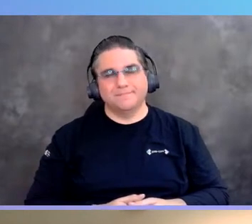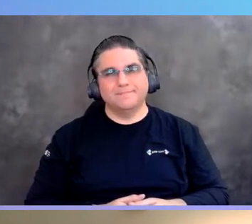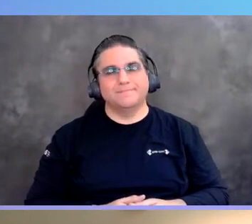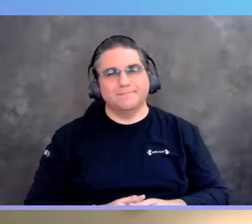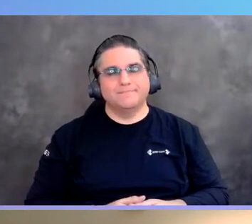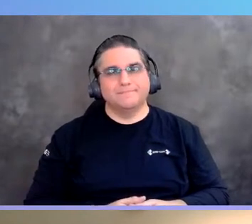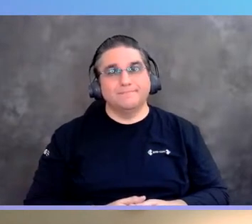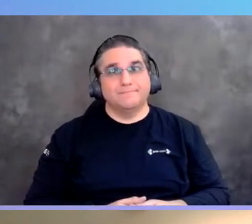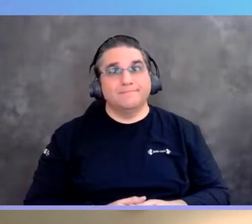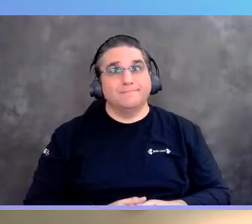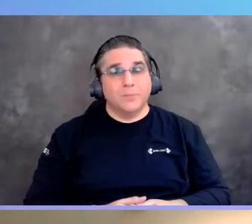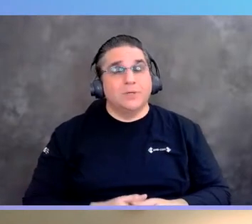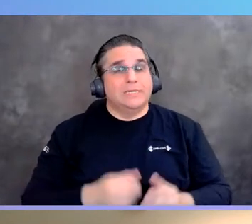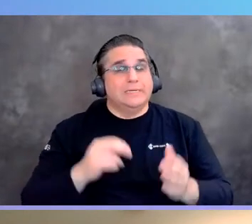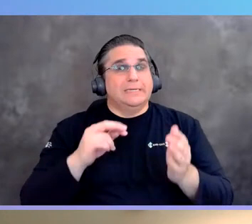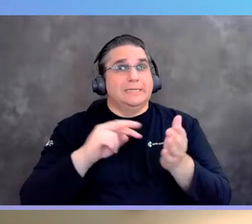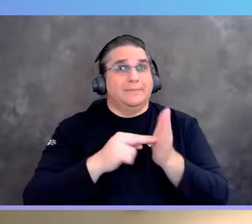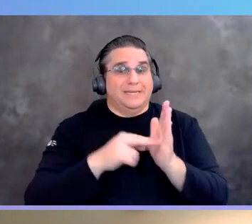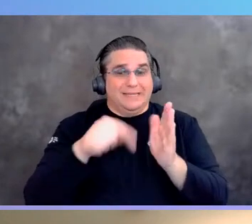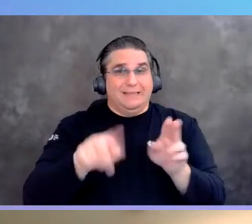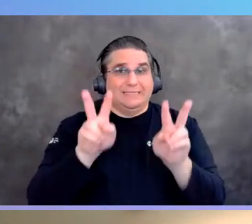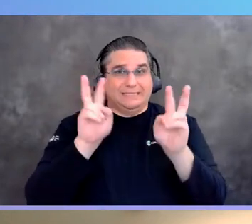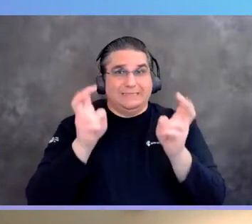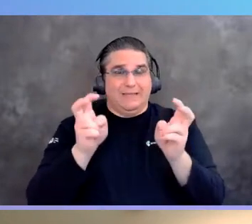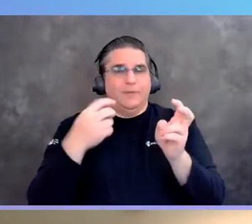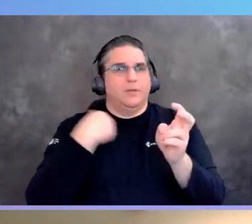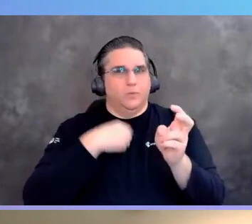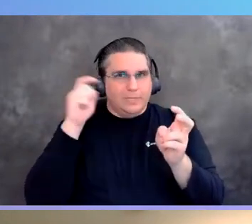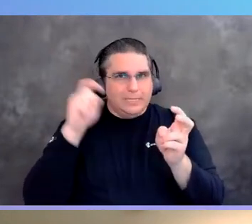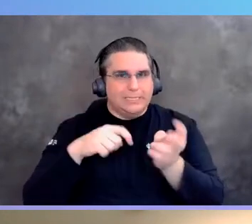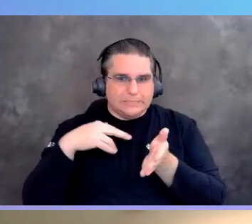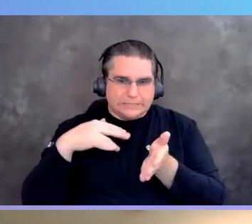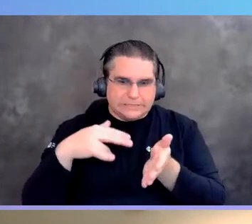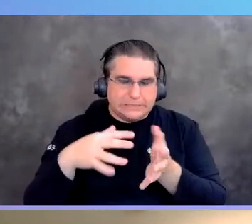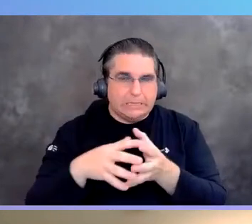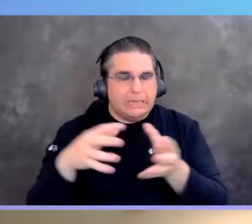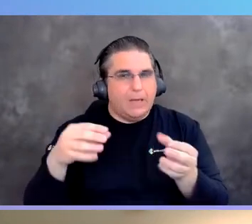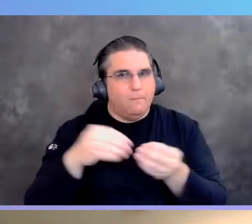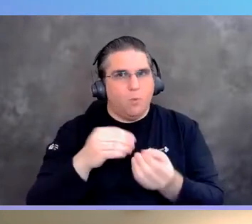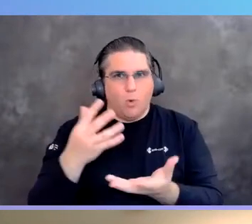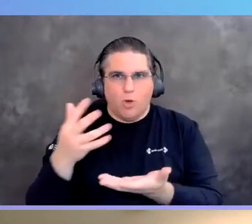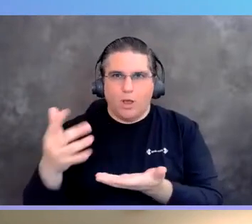about this topic. Uh, and we will do that in our further